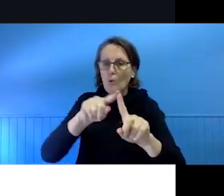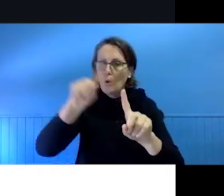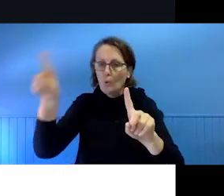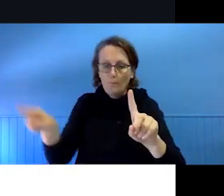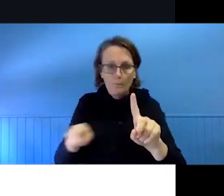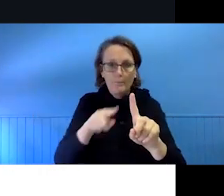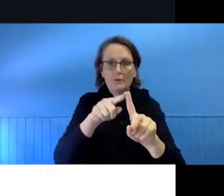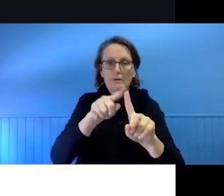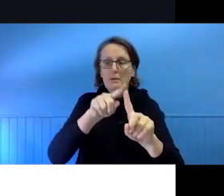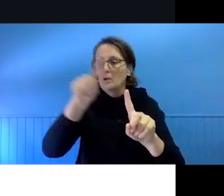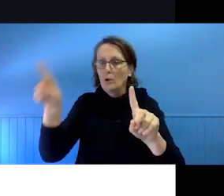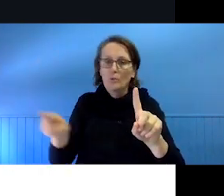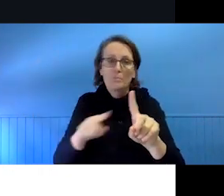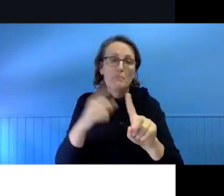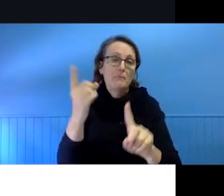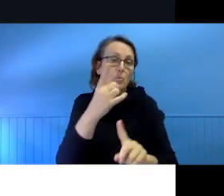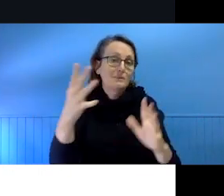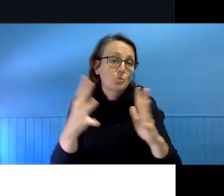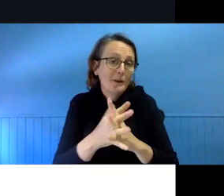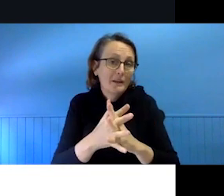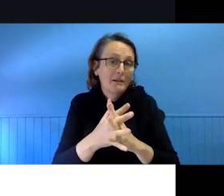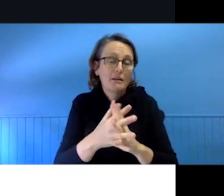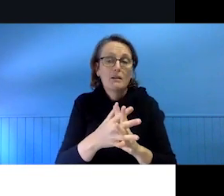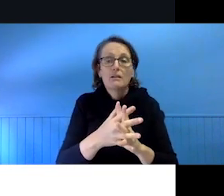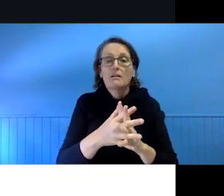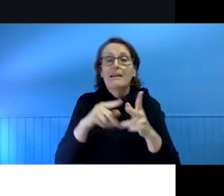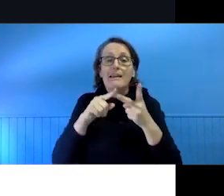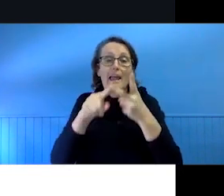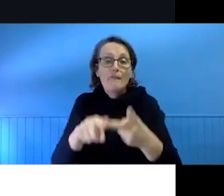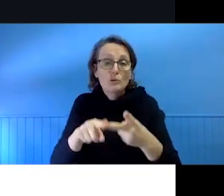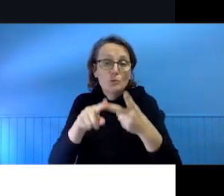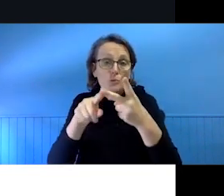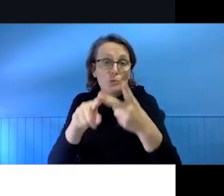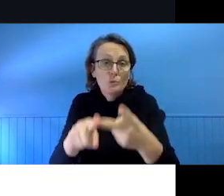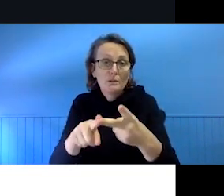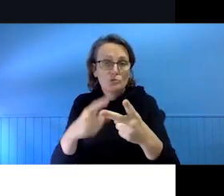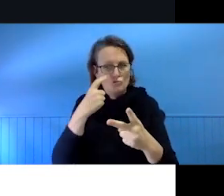doing once a week or fortnight to see how things have changed or